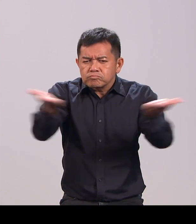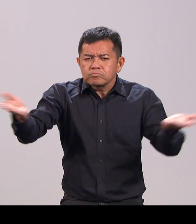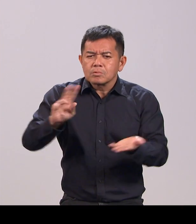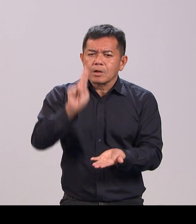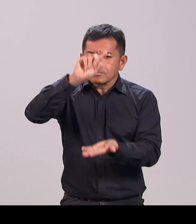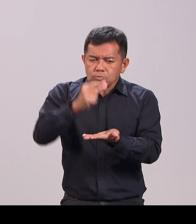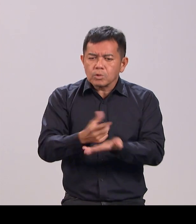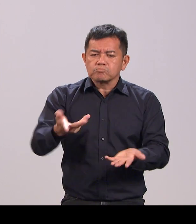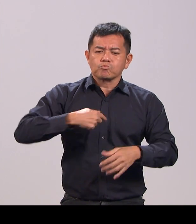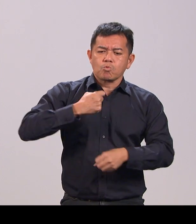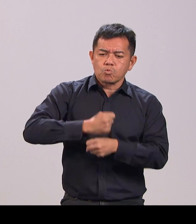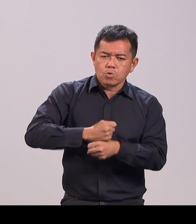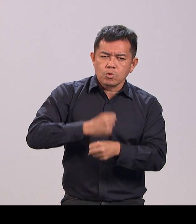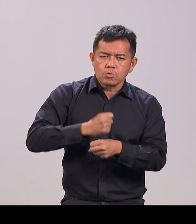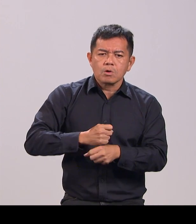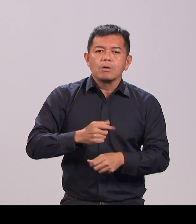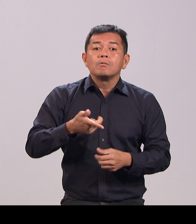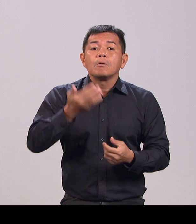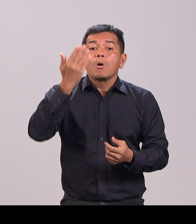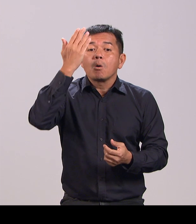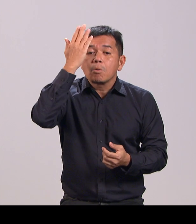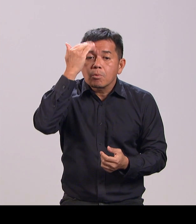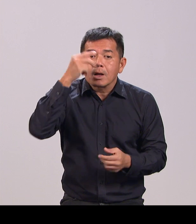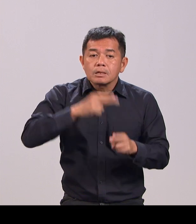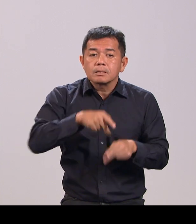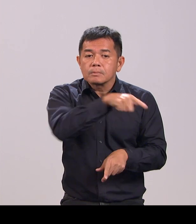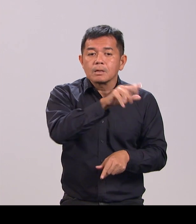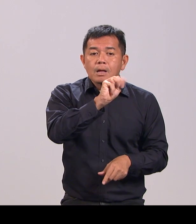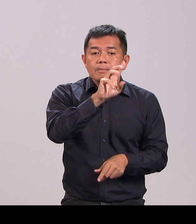That is what Madam Janessa Kumaran is doing.